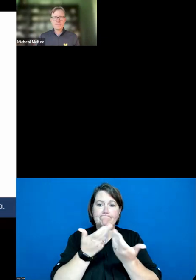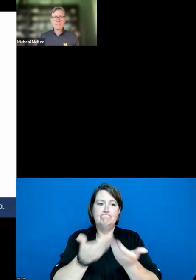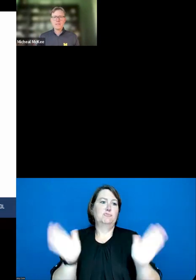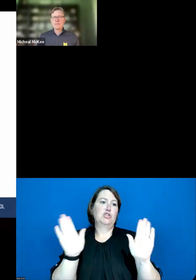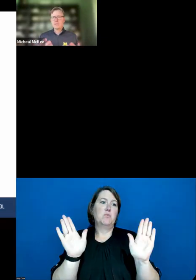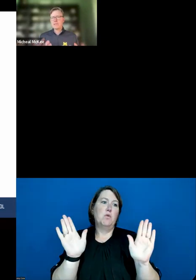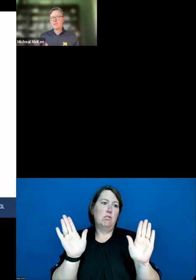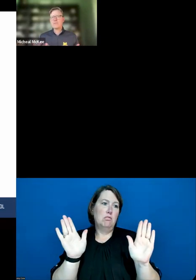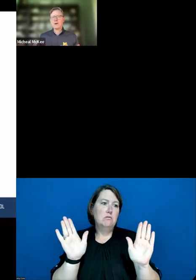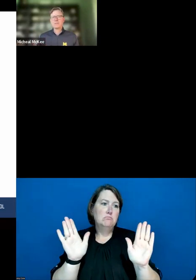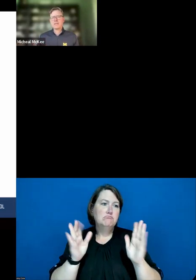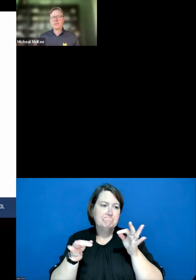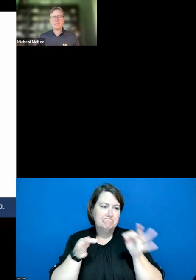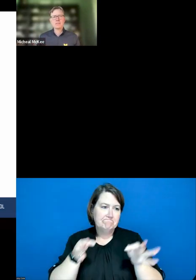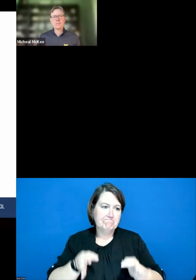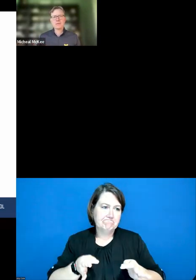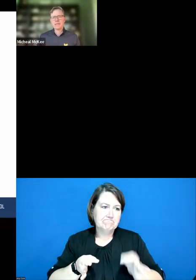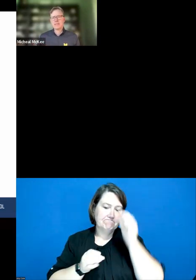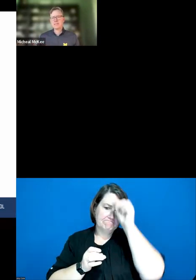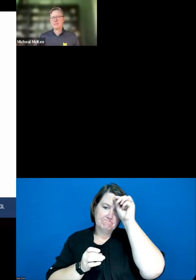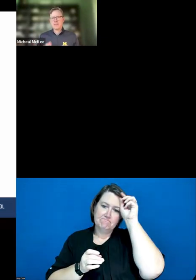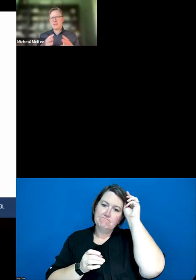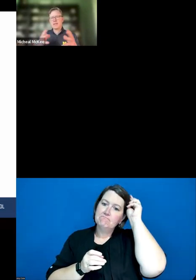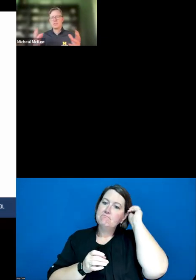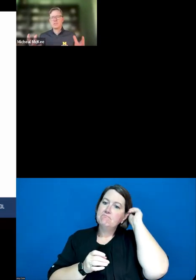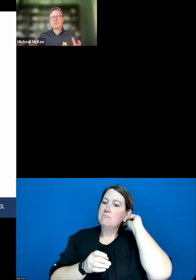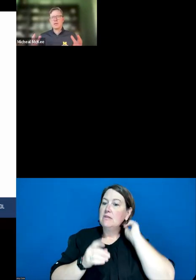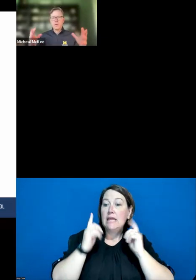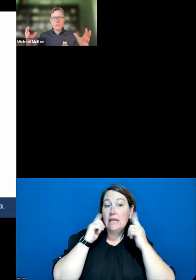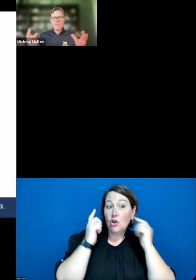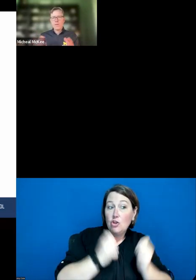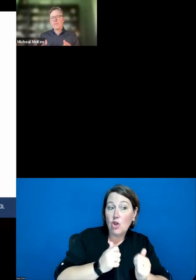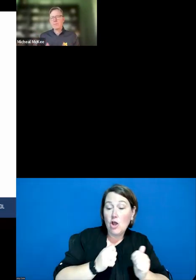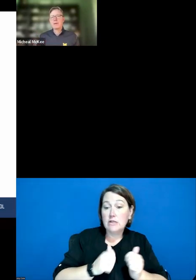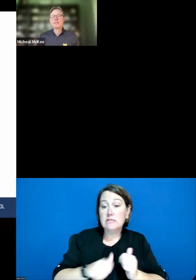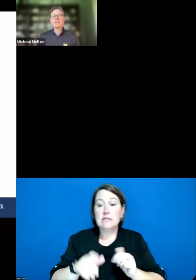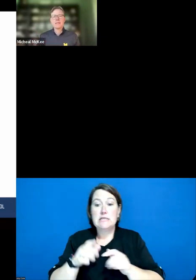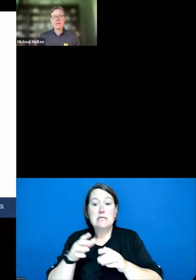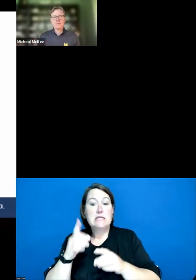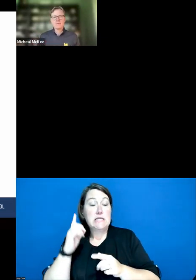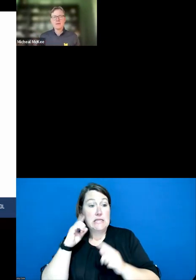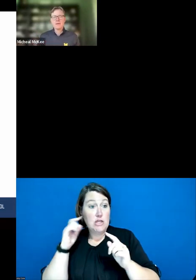So hearing loss of hearing disability, tends to be kind of just we lump everybody together.